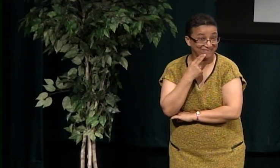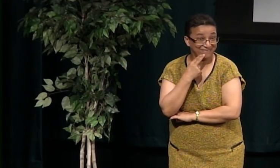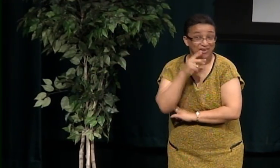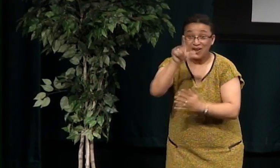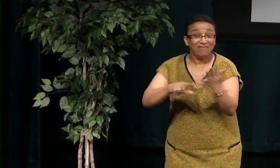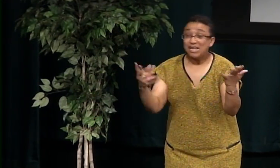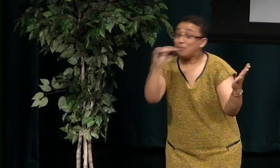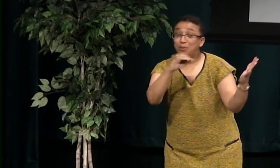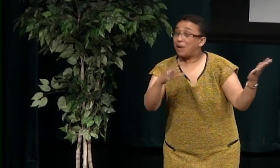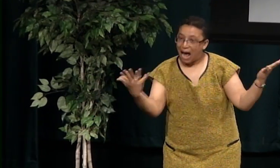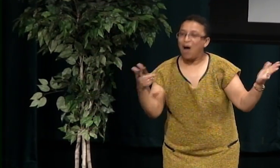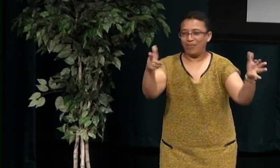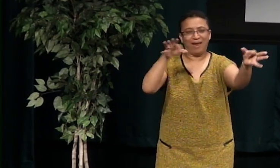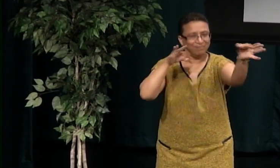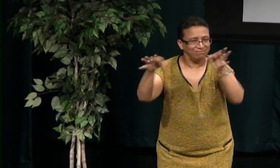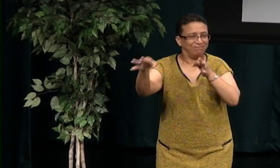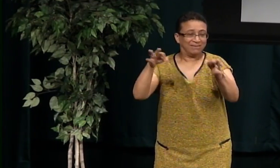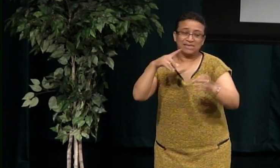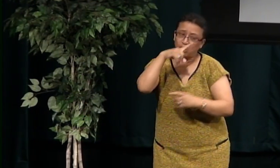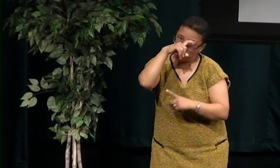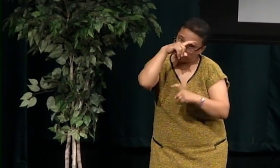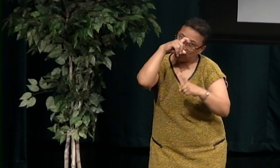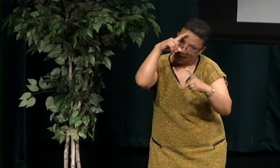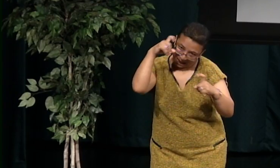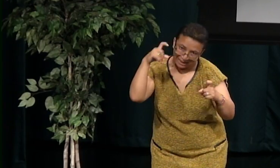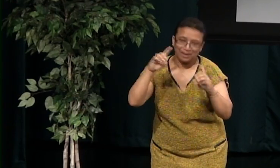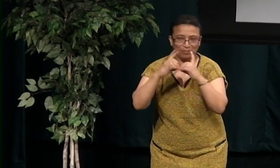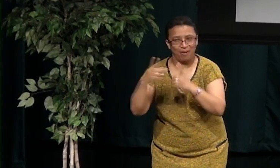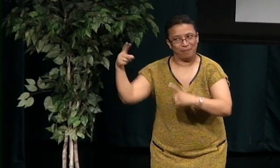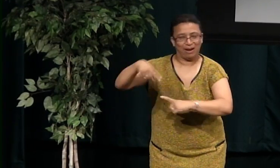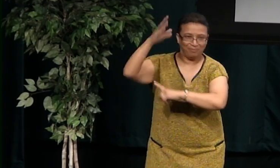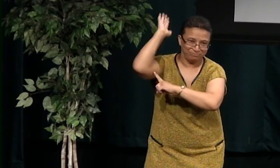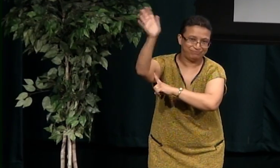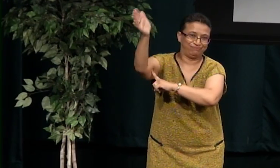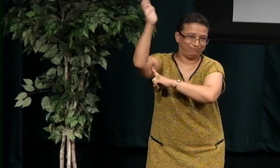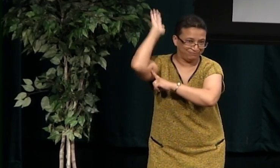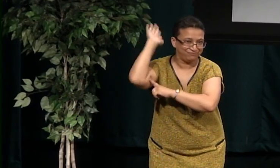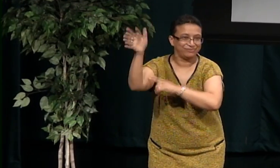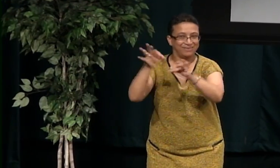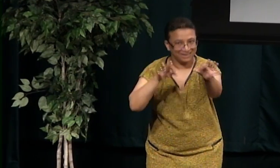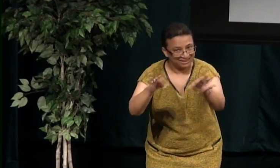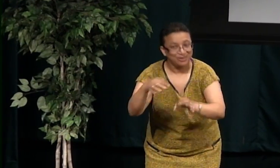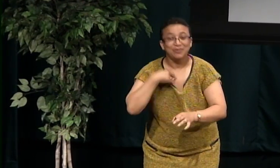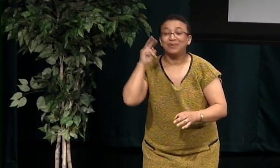And although it was related to deaf people it's a very complex process and we have